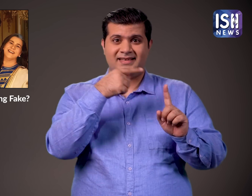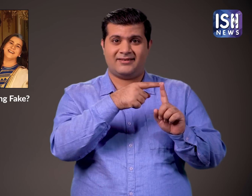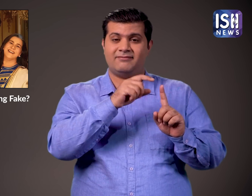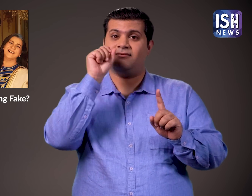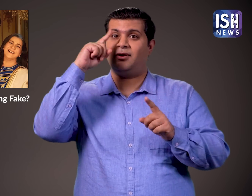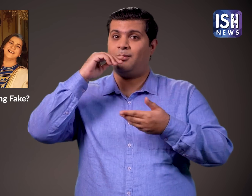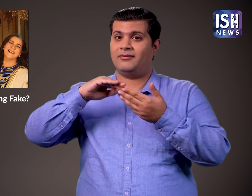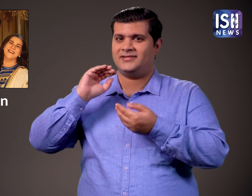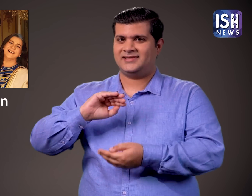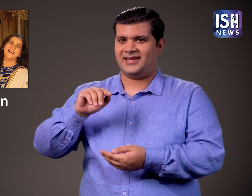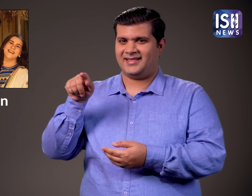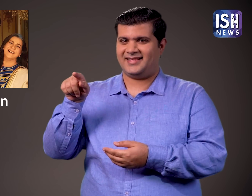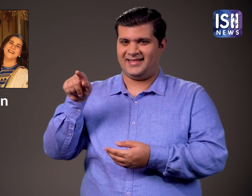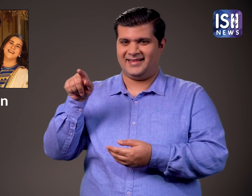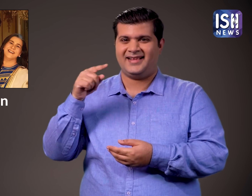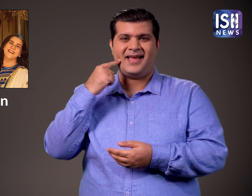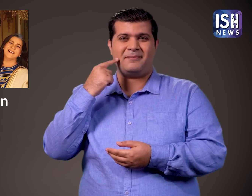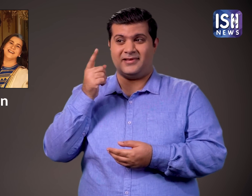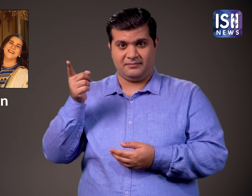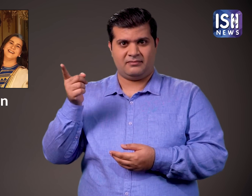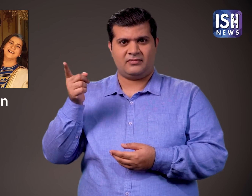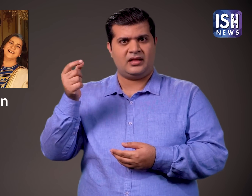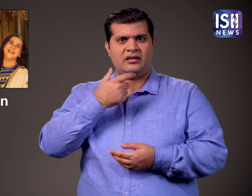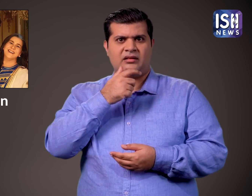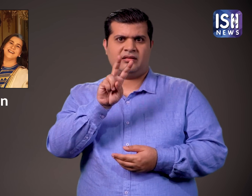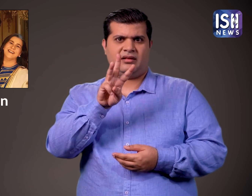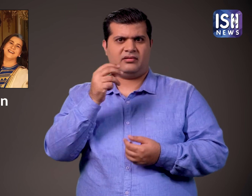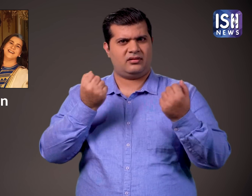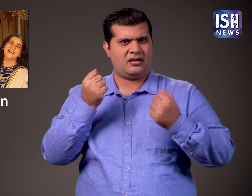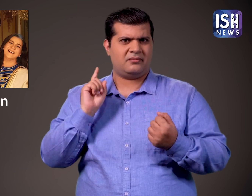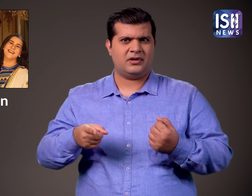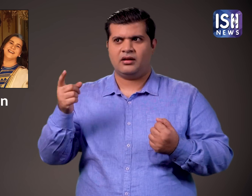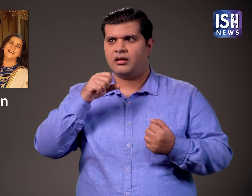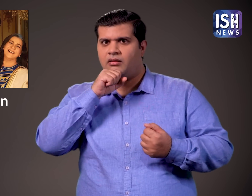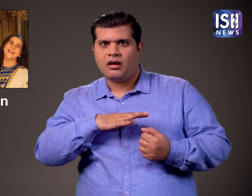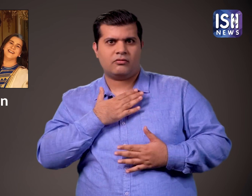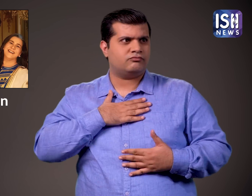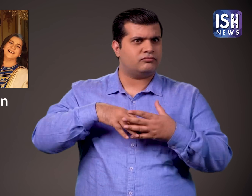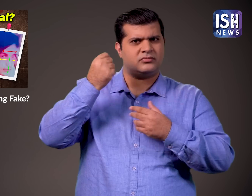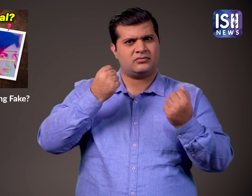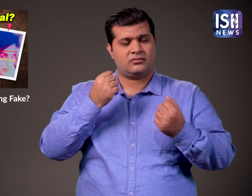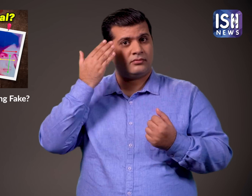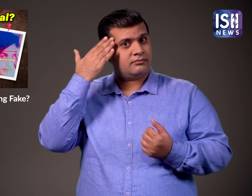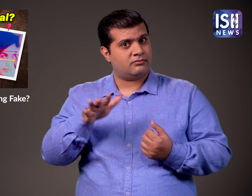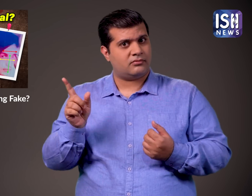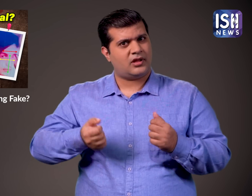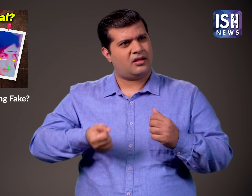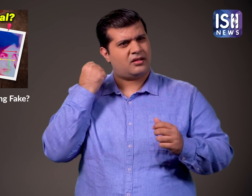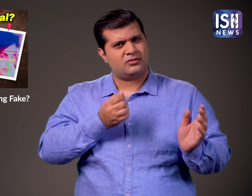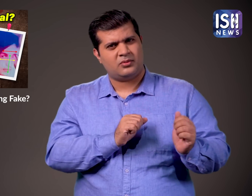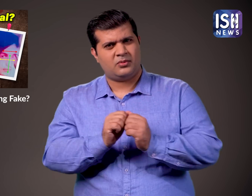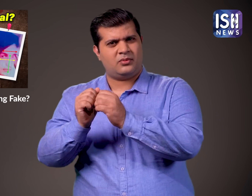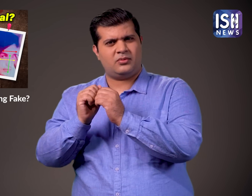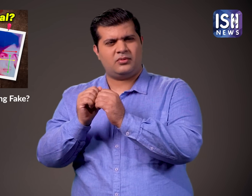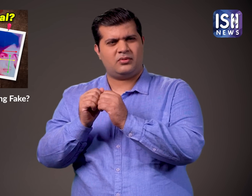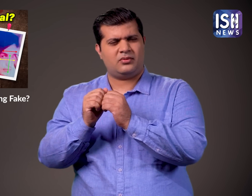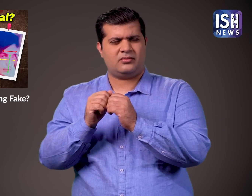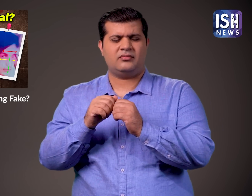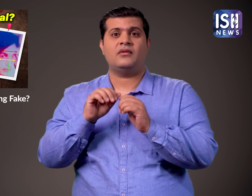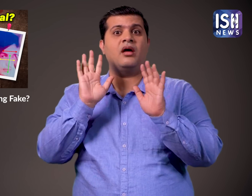Saif's son from his first wife, Ibrahim, is 23 and should know how to drive. He's young, out and about, yet he took his father in a rickshaw?